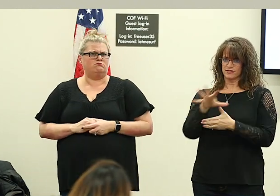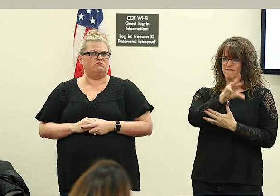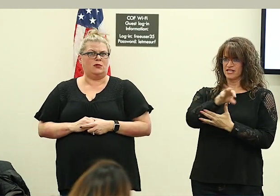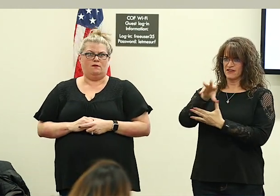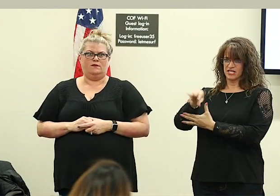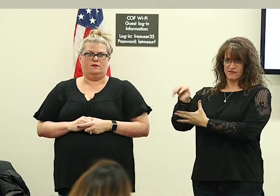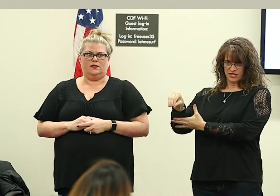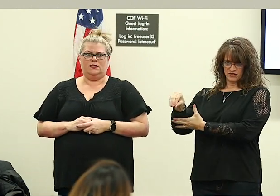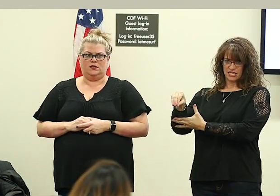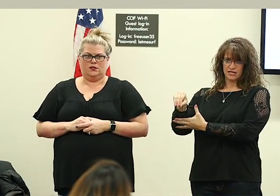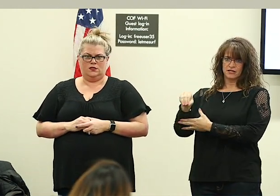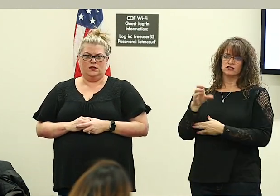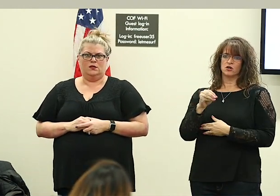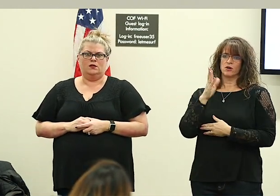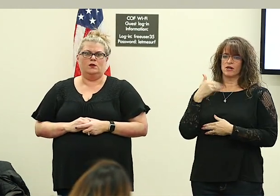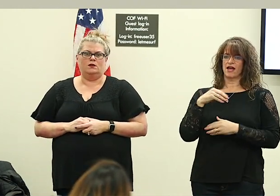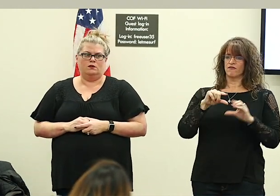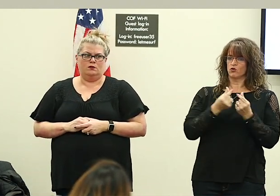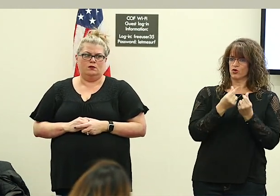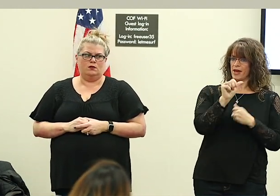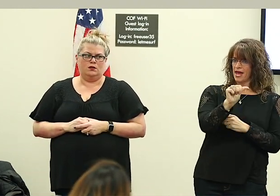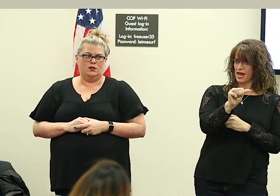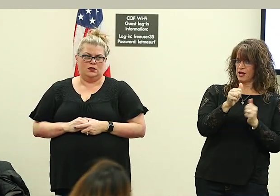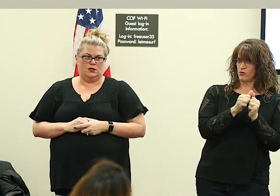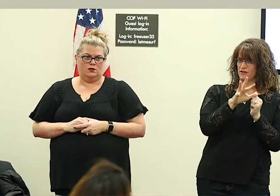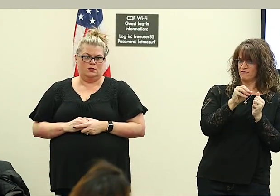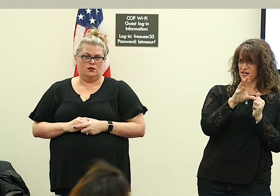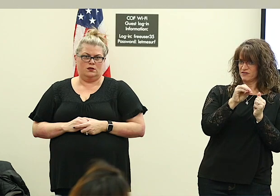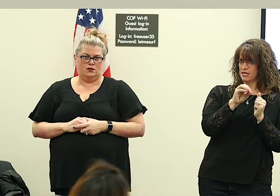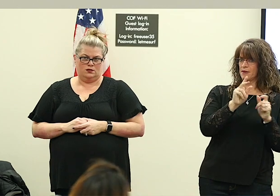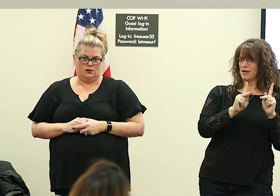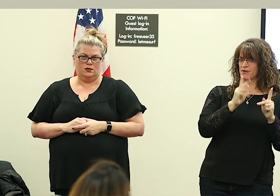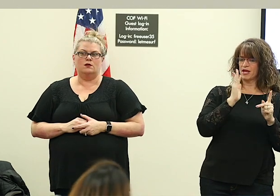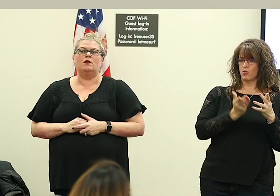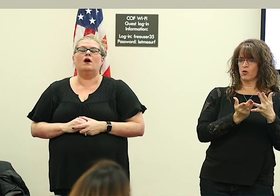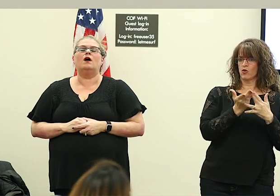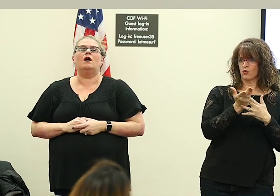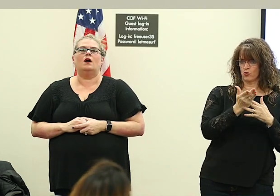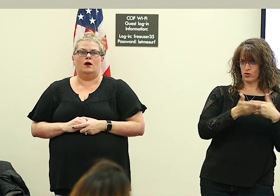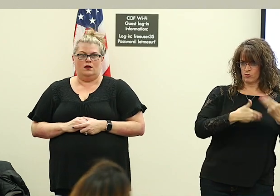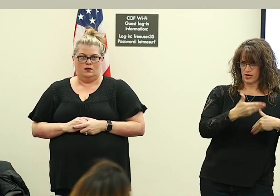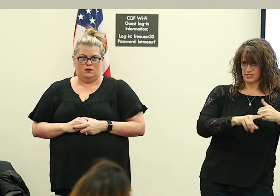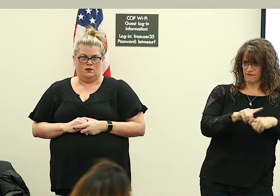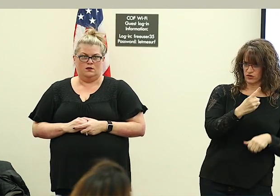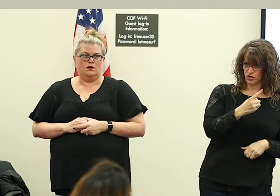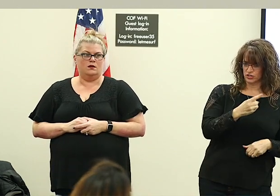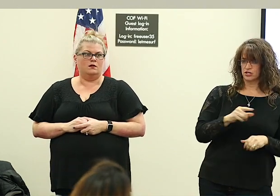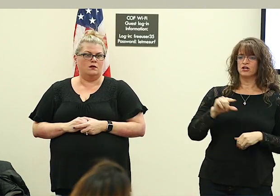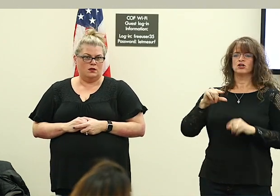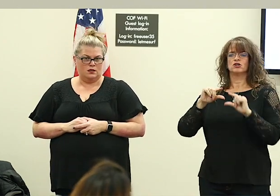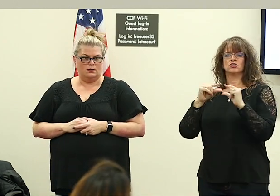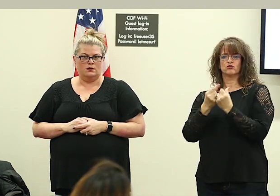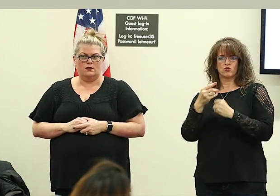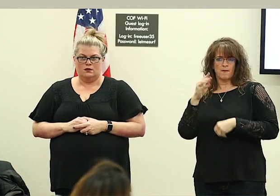So we'll have Group A with 50 people who will move through the process first. And then Group B with 50 people,